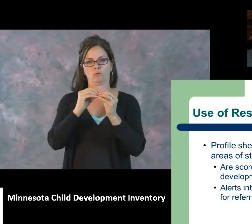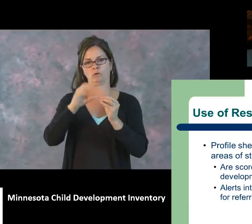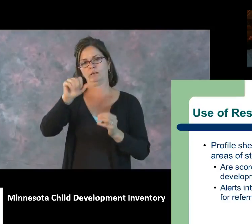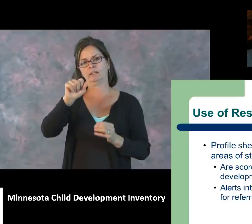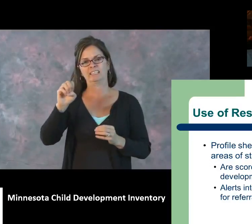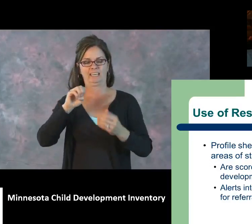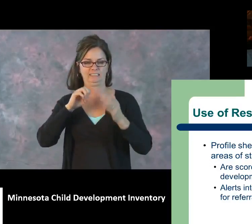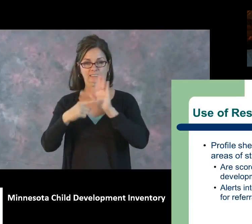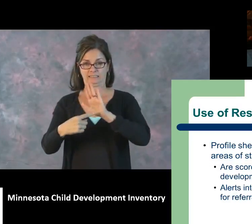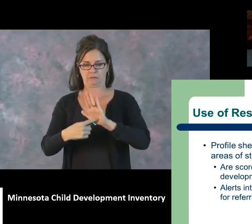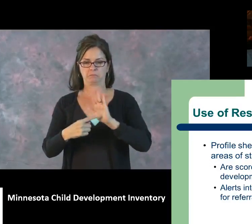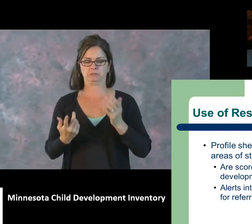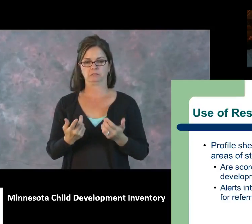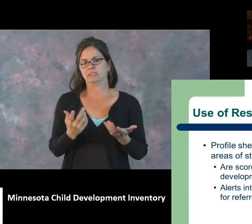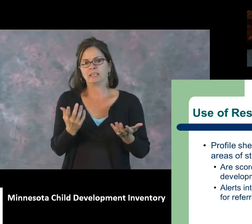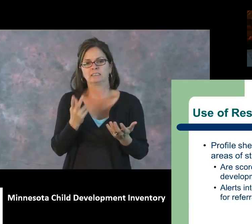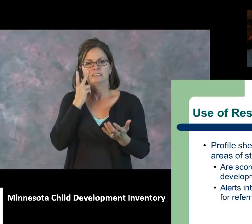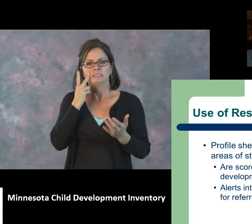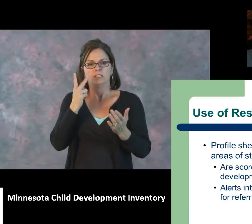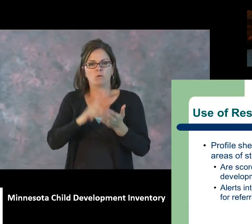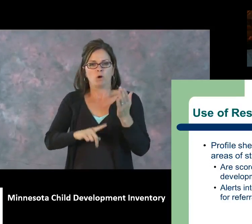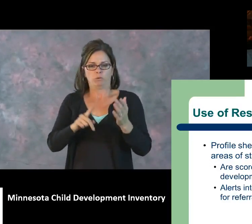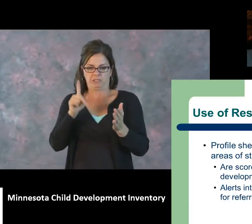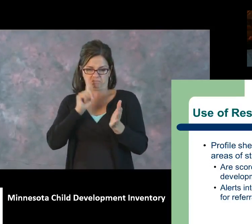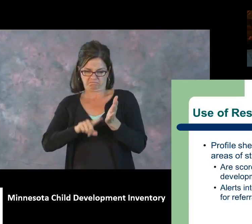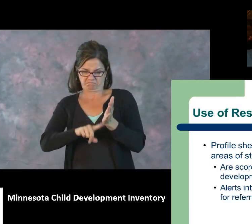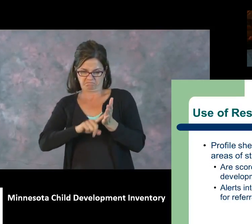and see what we would make out of them.